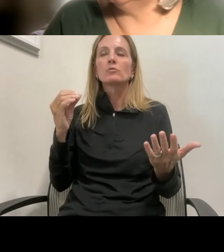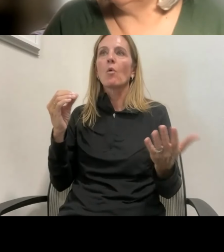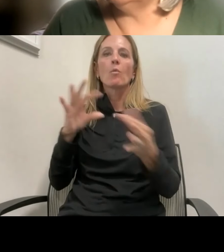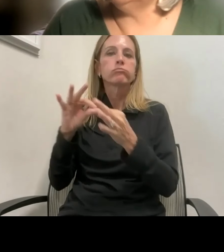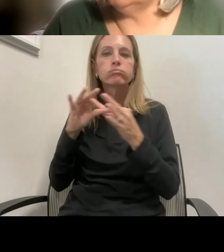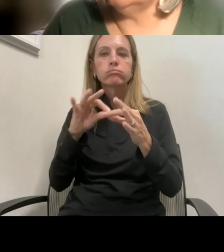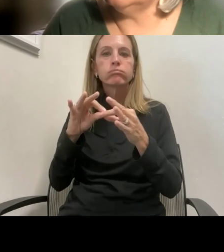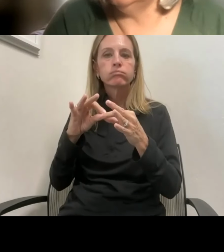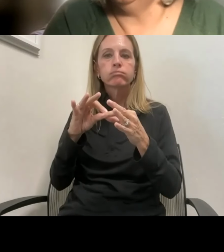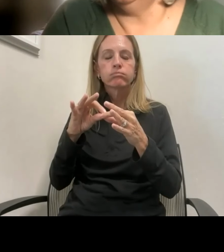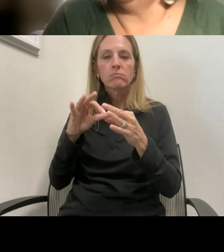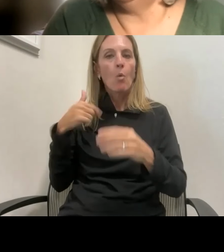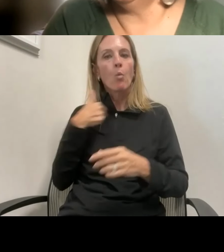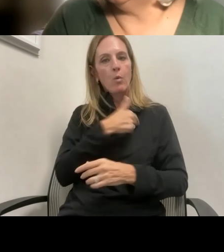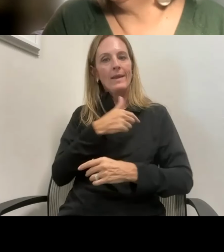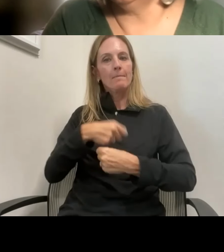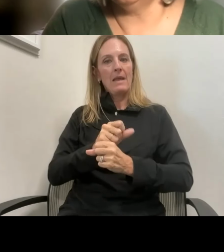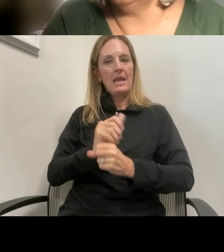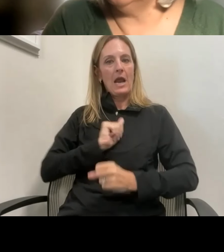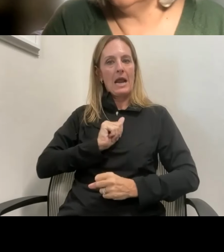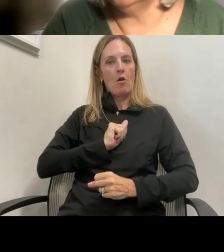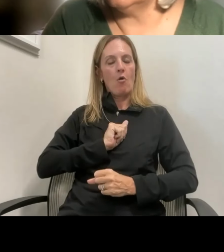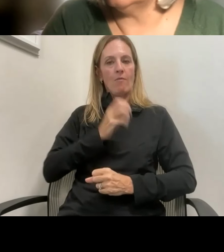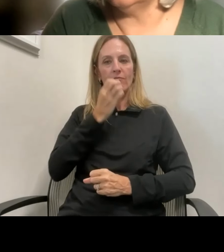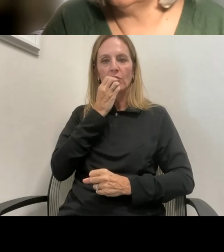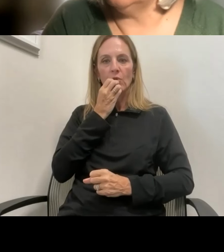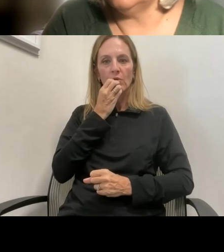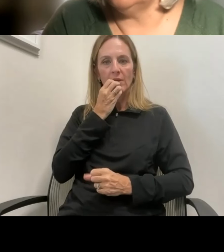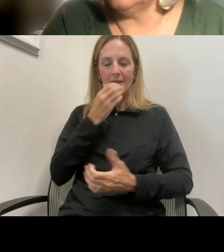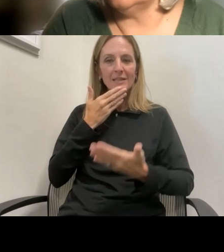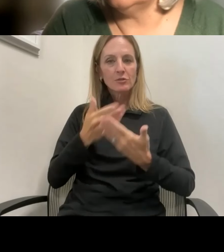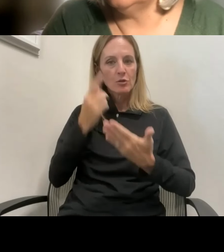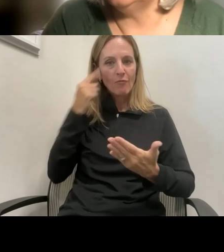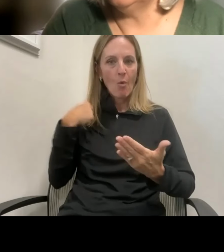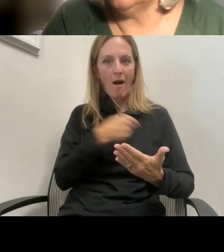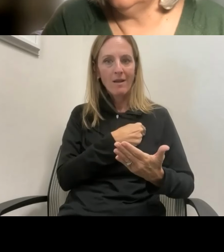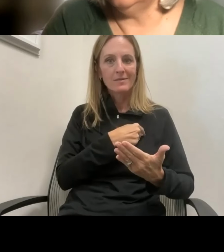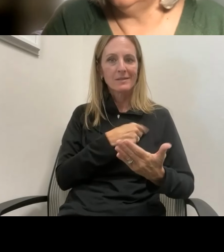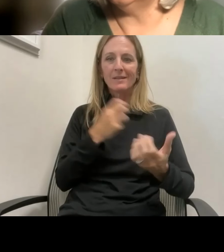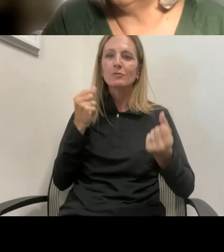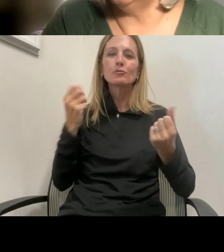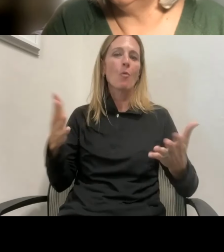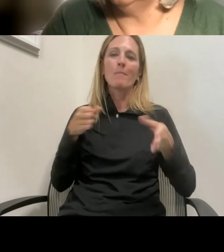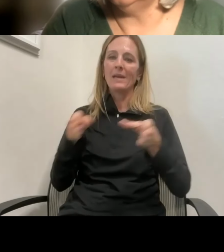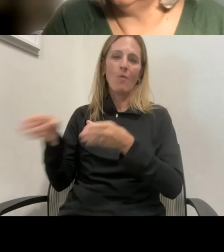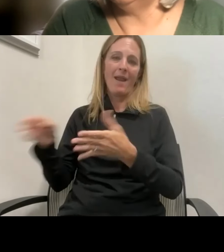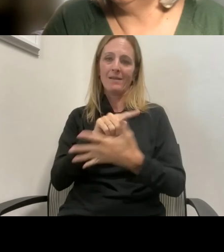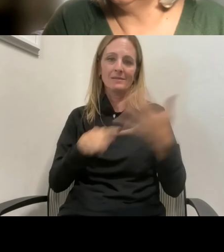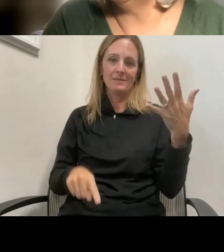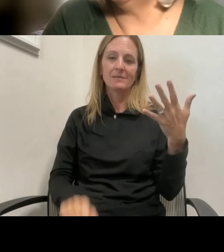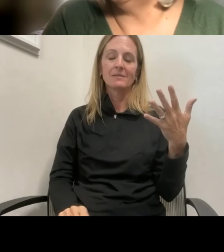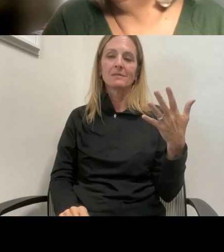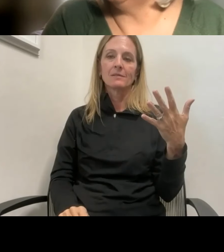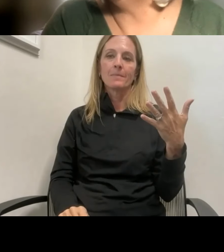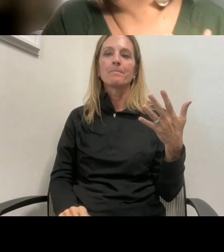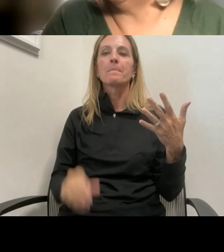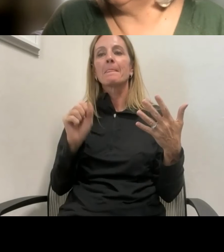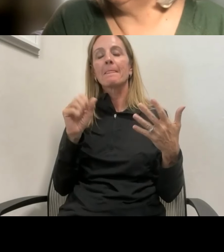our own food is actually so good for us in so many ways. And so just the event of going out